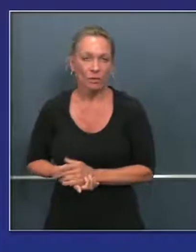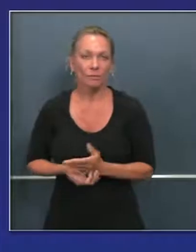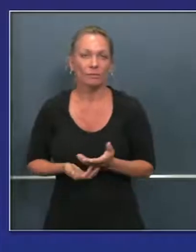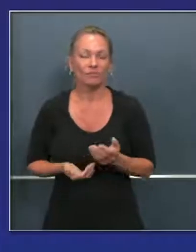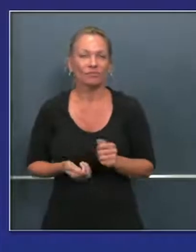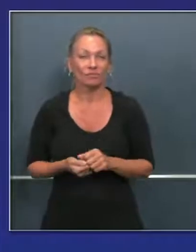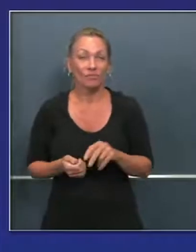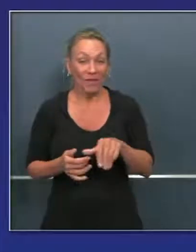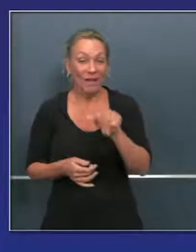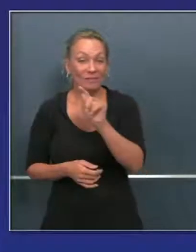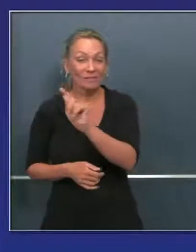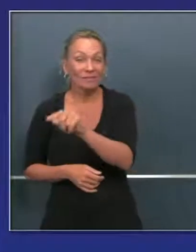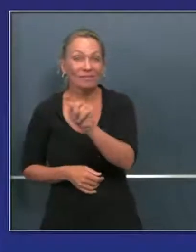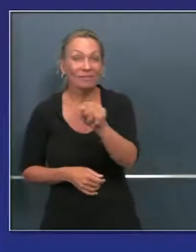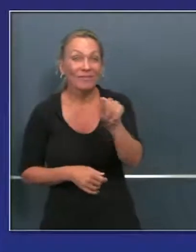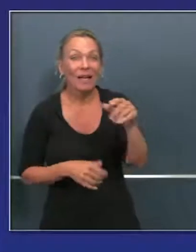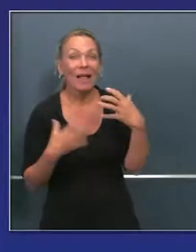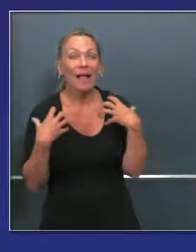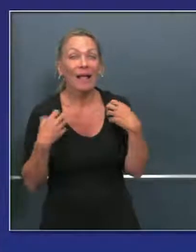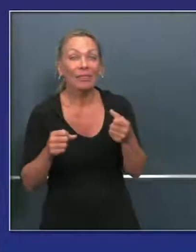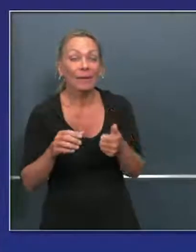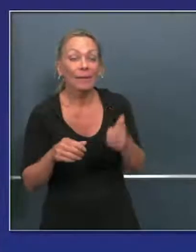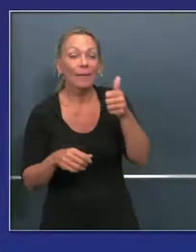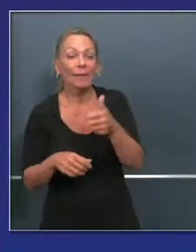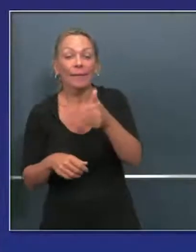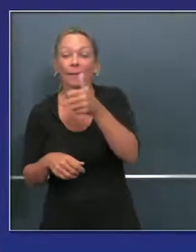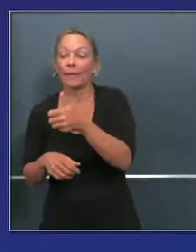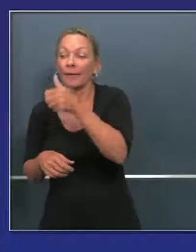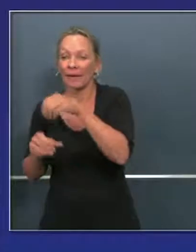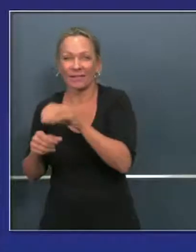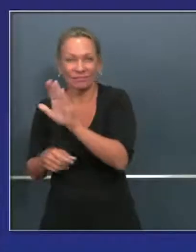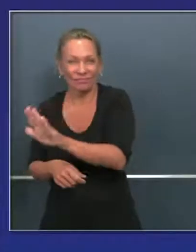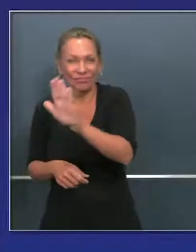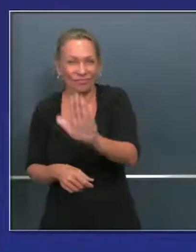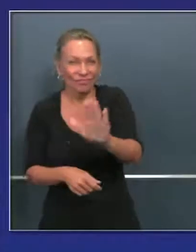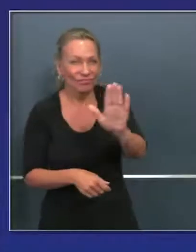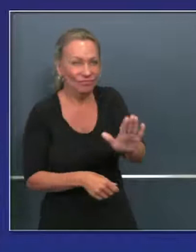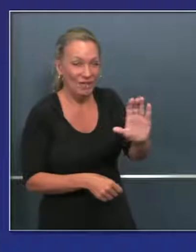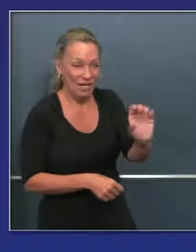their needs particularly small businesses I deeply understand that intimate they understand that as a